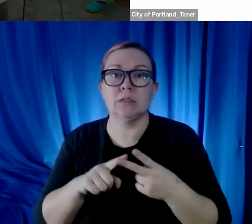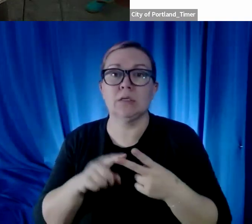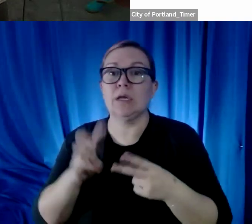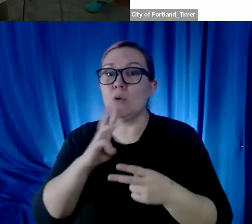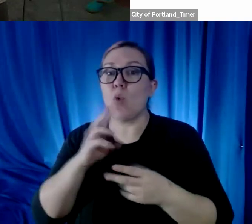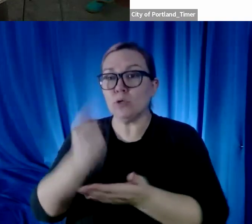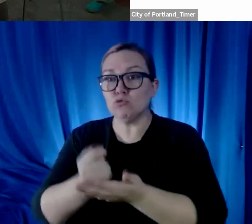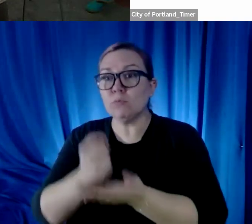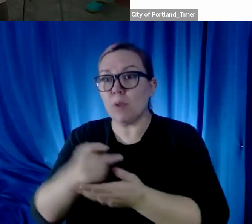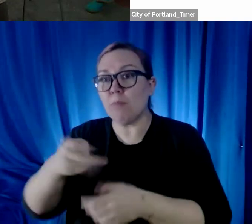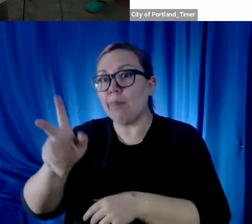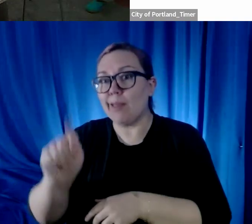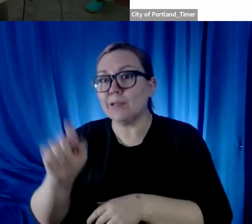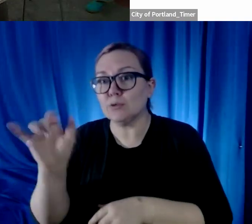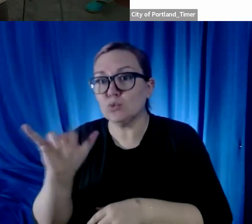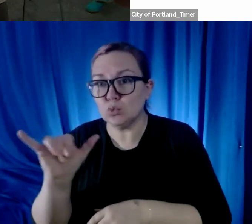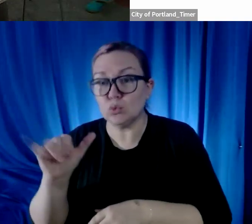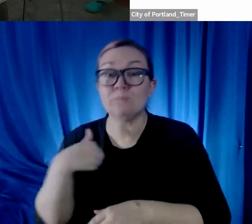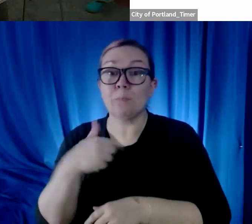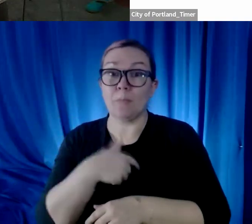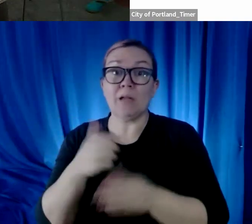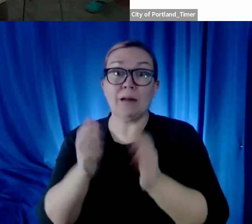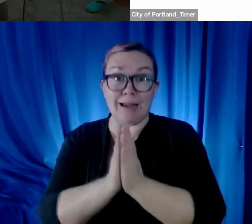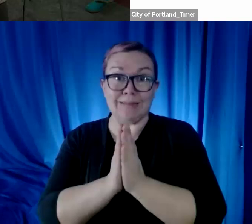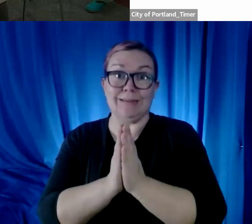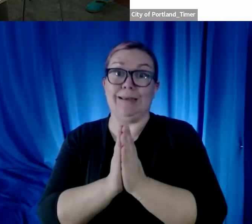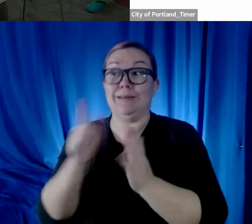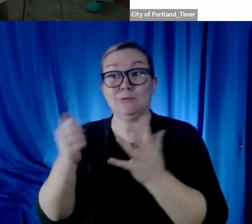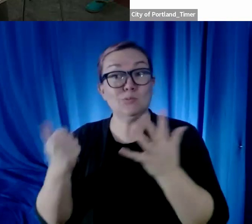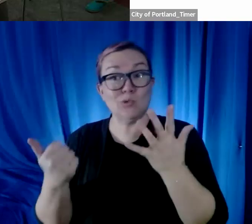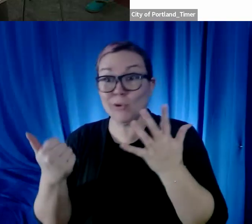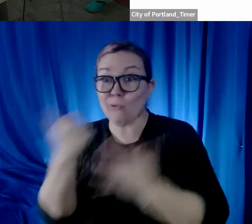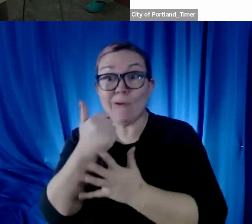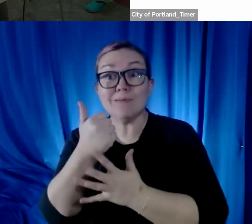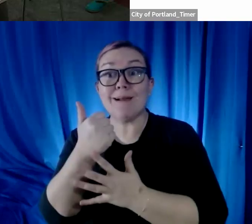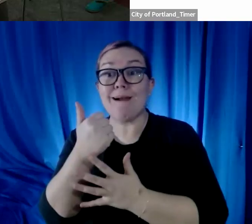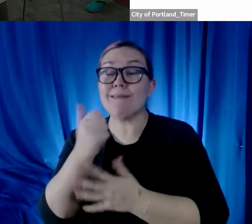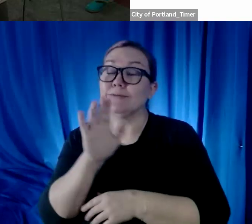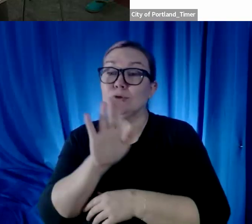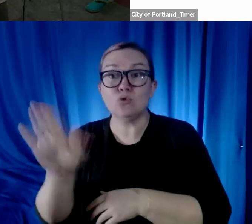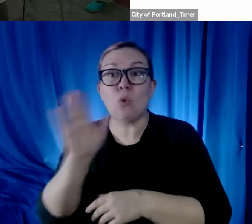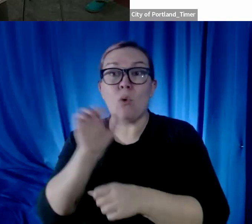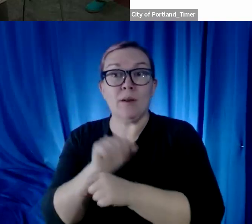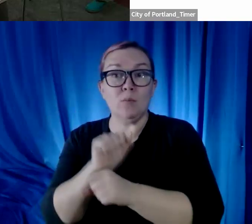So we are asking that you prioritize your employees.